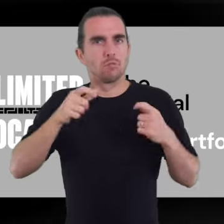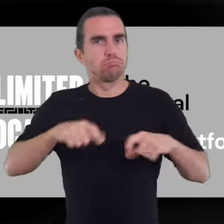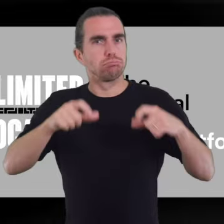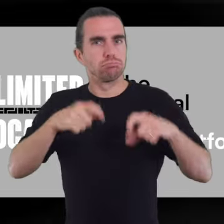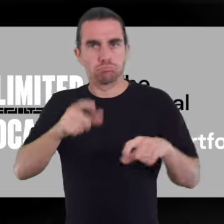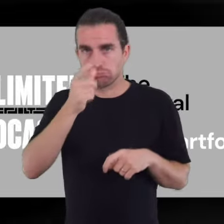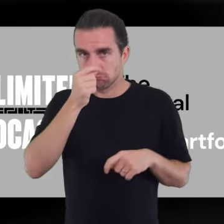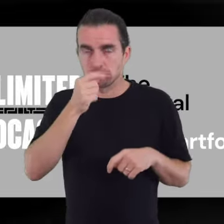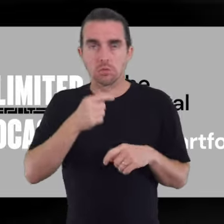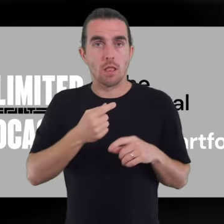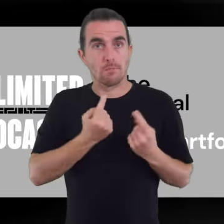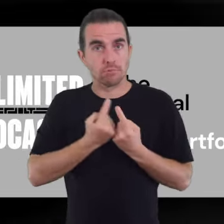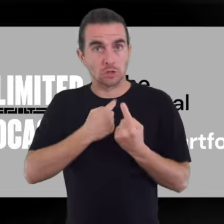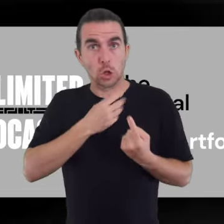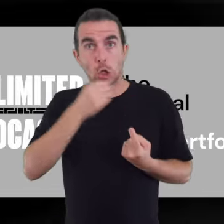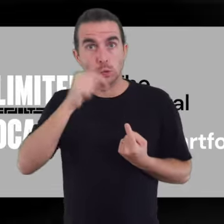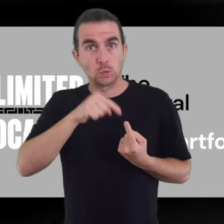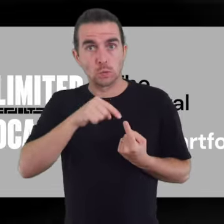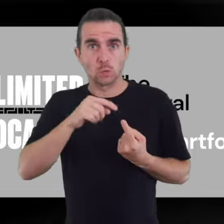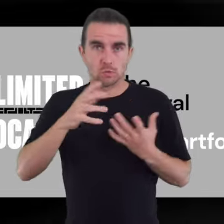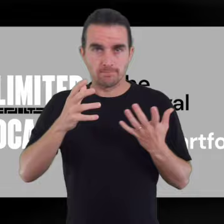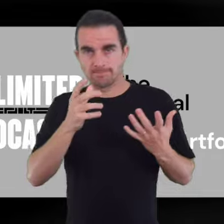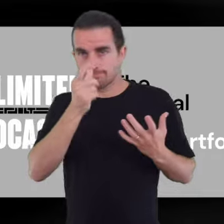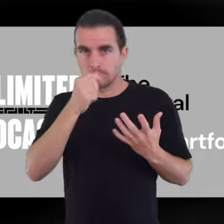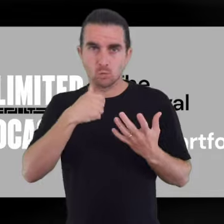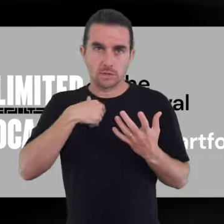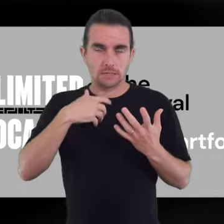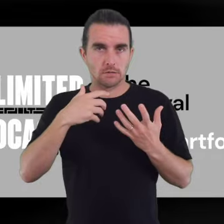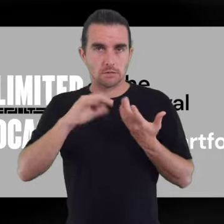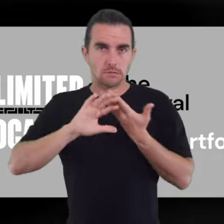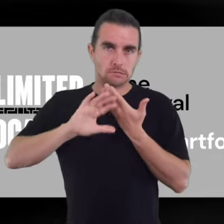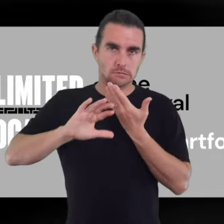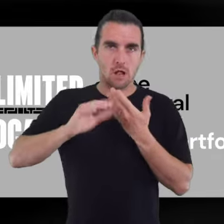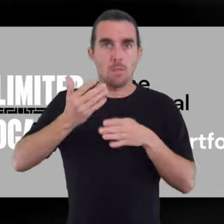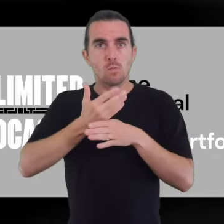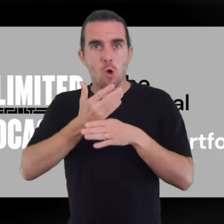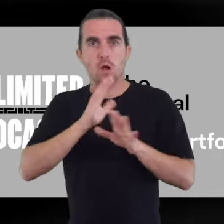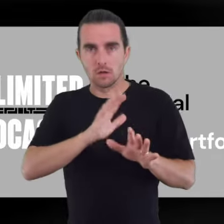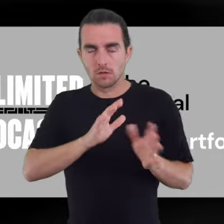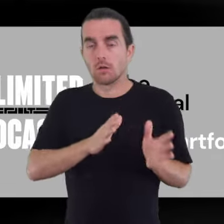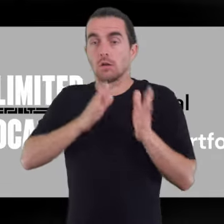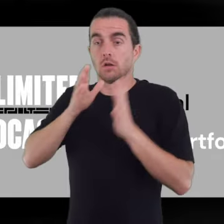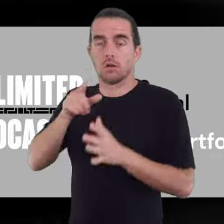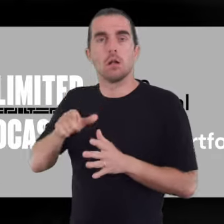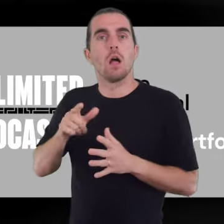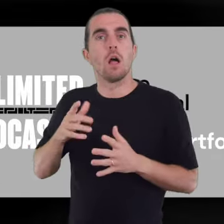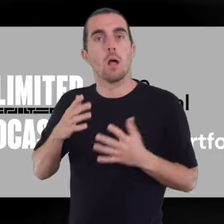sustainability in terms of the products that we use, and also sort of like how we disseminate the work.